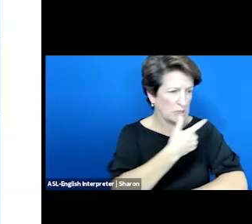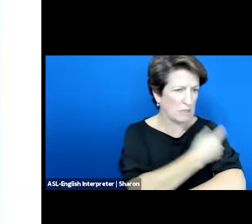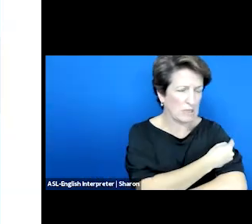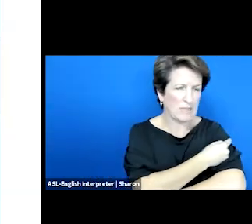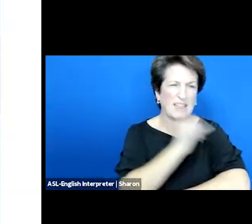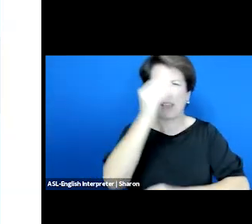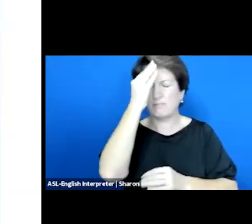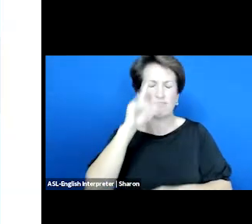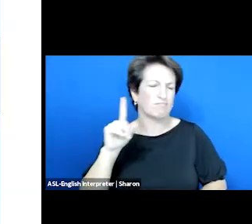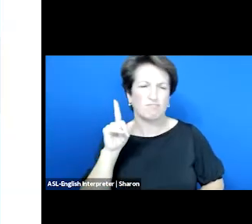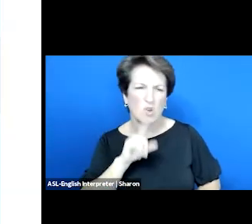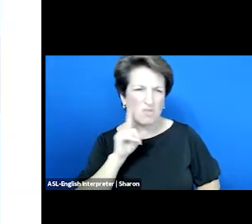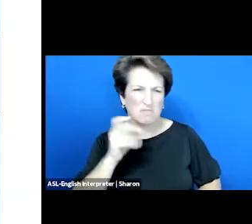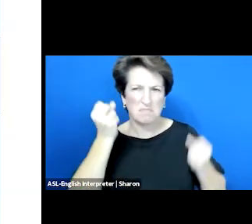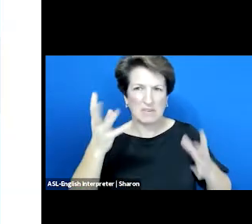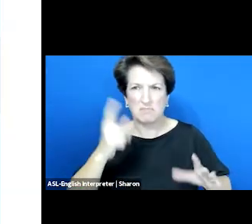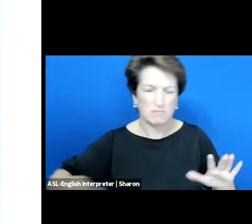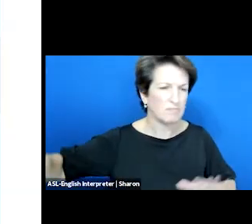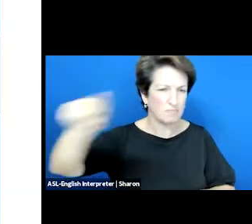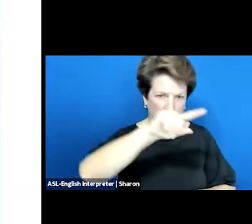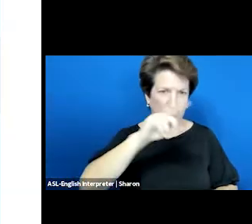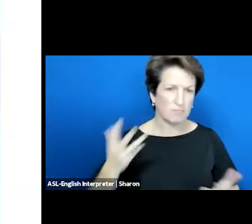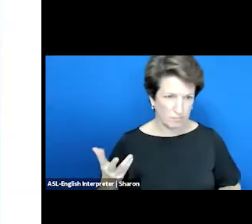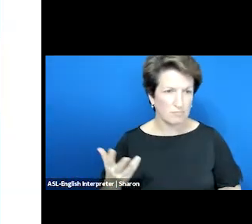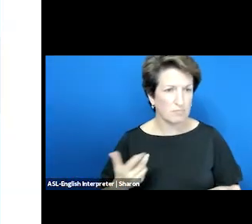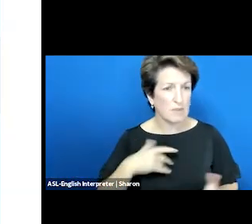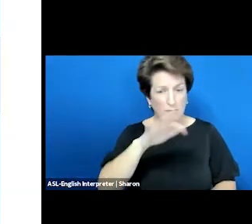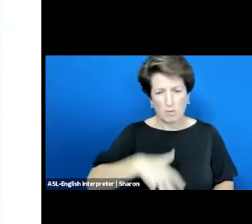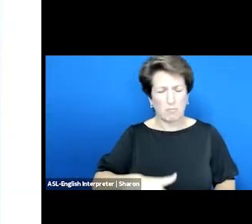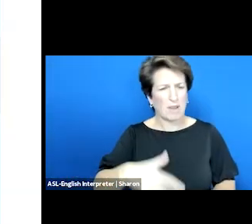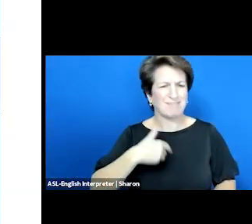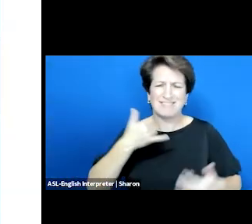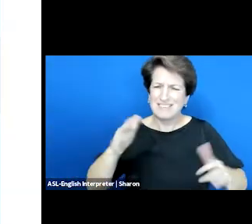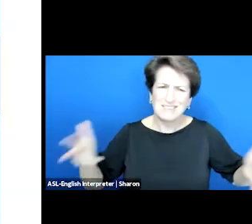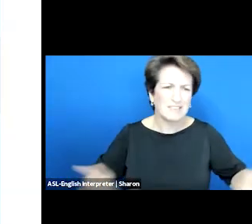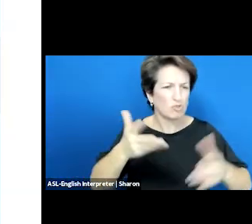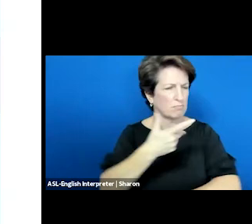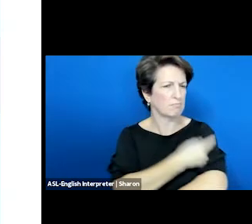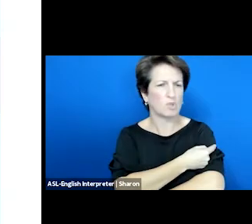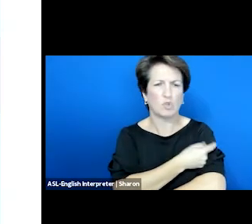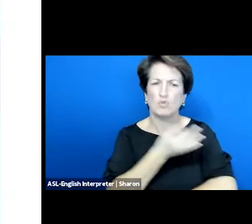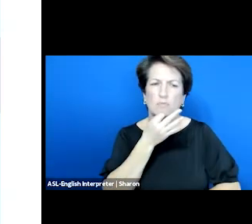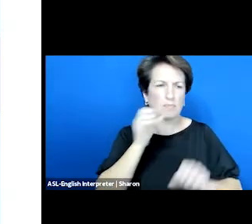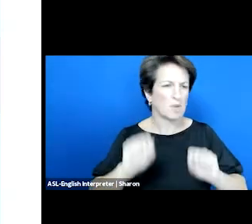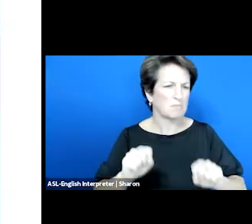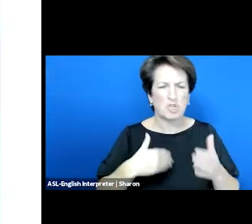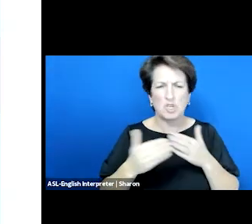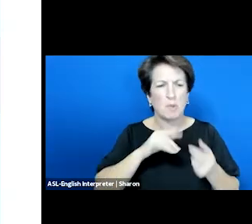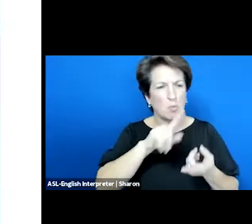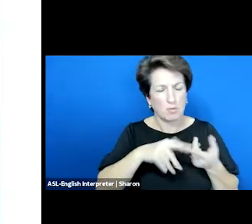regular periods or that fertility piece. So this light is titled COVID 19 vaccine and pregnancy. There are line drawings illustrating